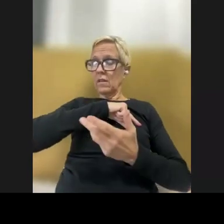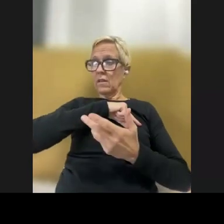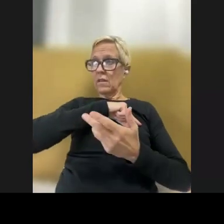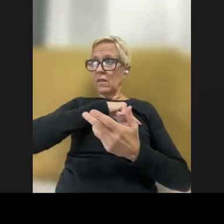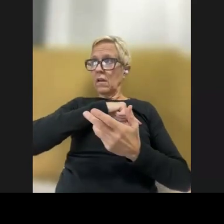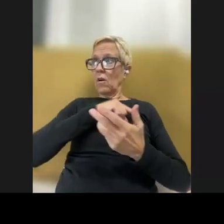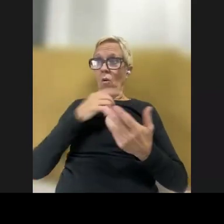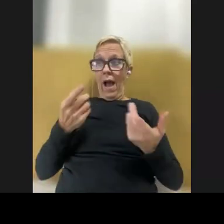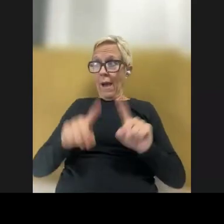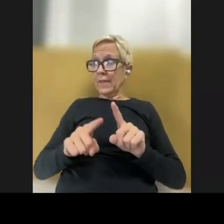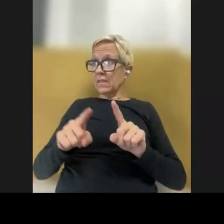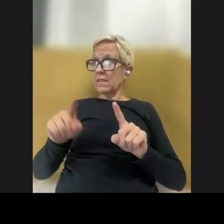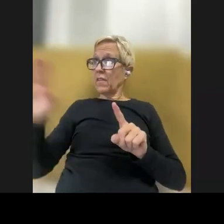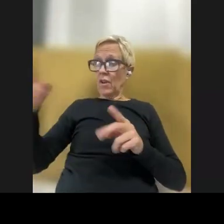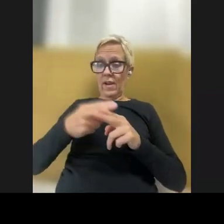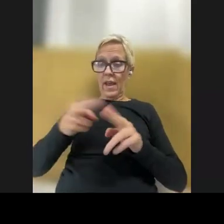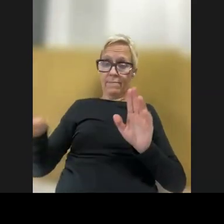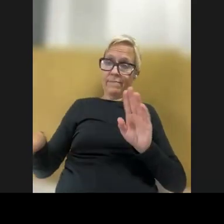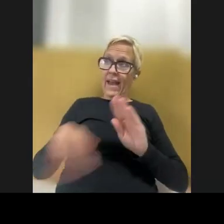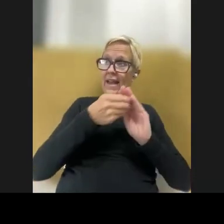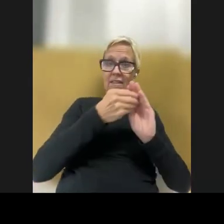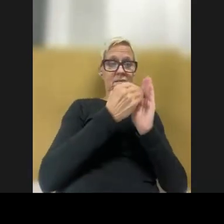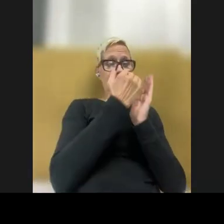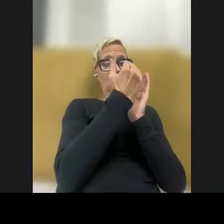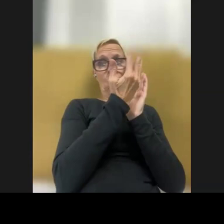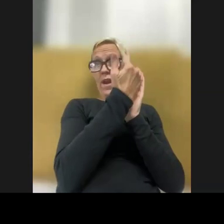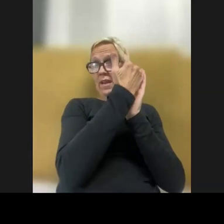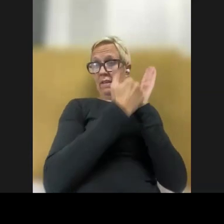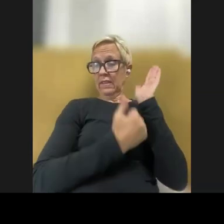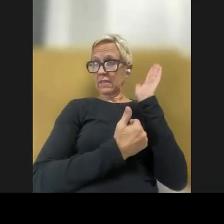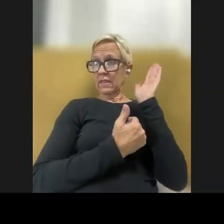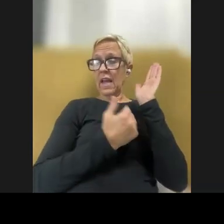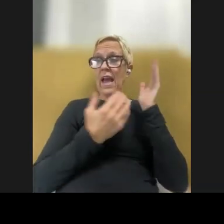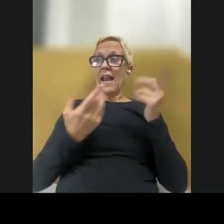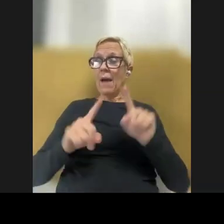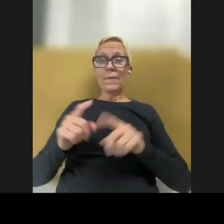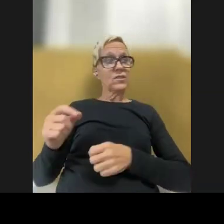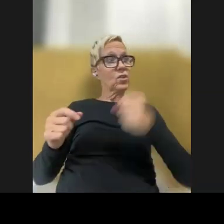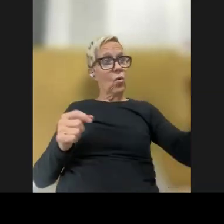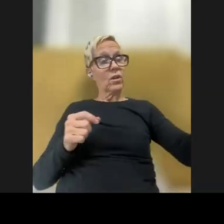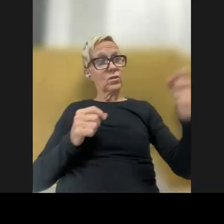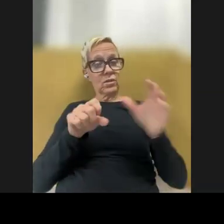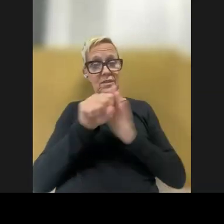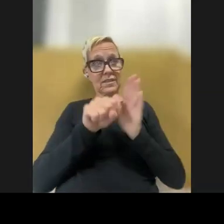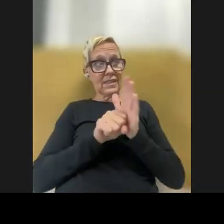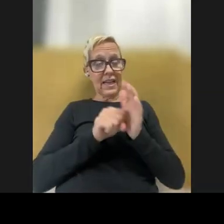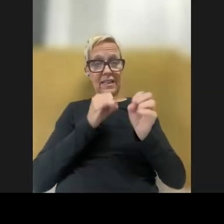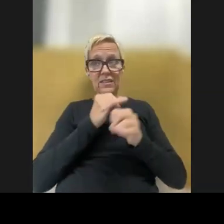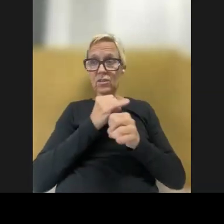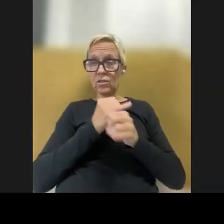In my opinion the state is not meeting obligation to meet someone health and safety and says this person needs this service. They are basically then saying, you're own a wait list so you can go into an an institution now we say you qualify for that.